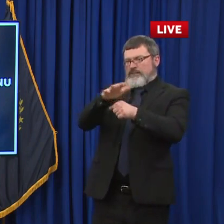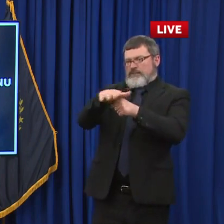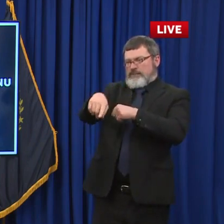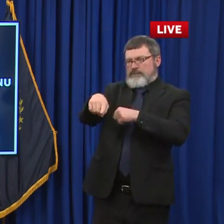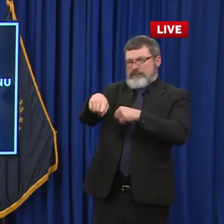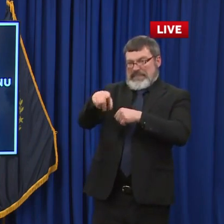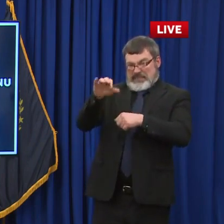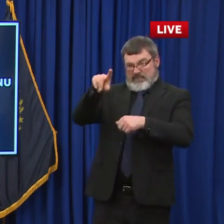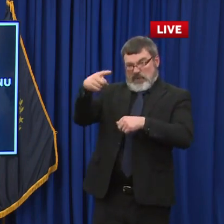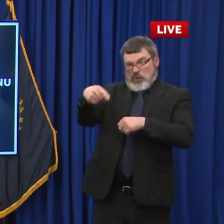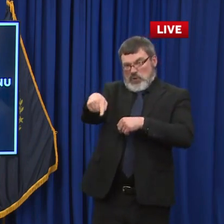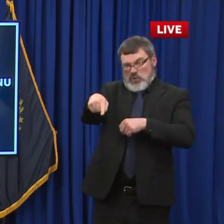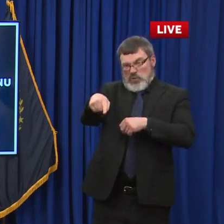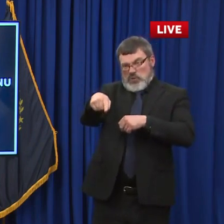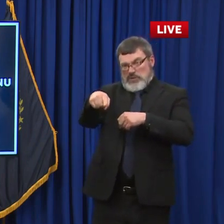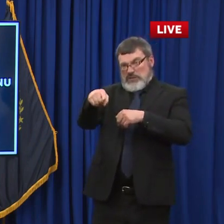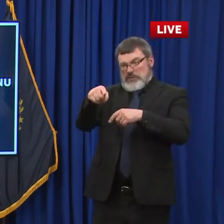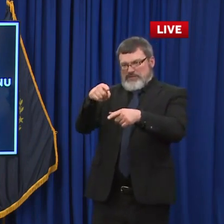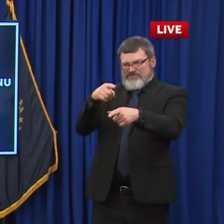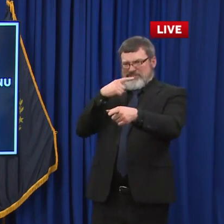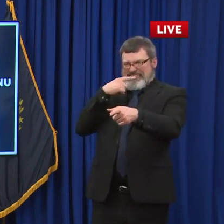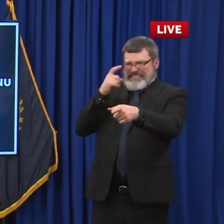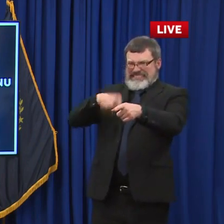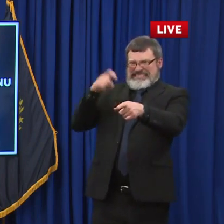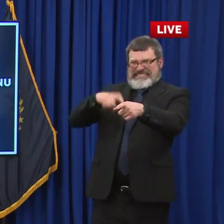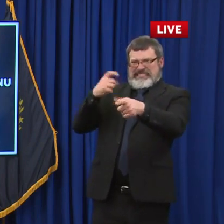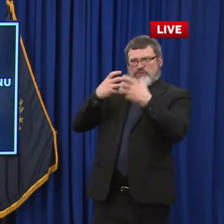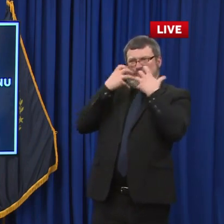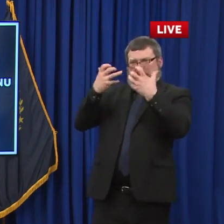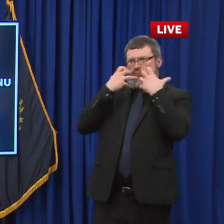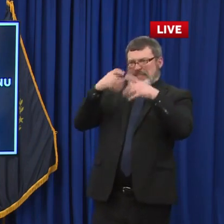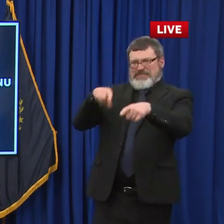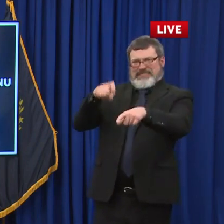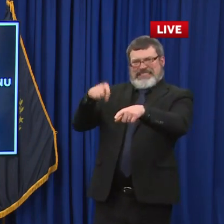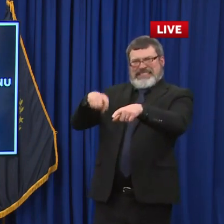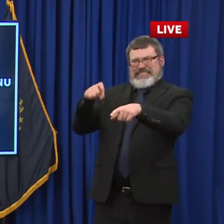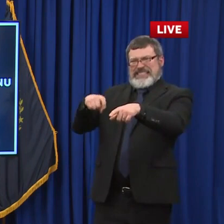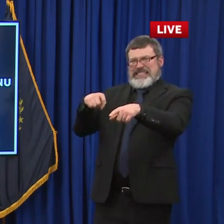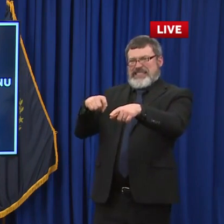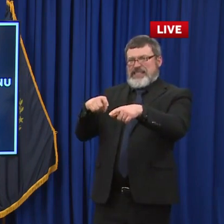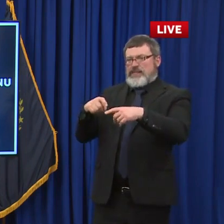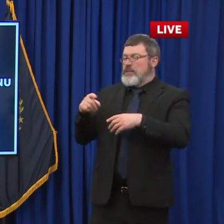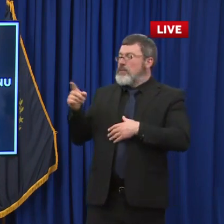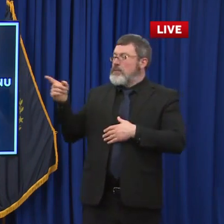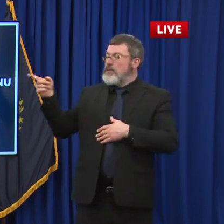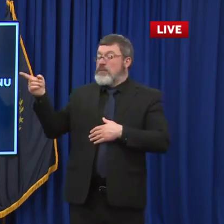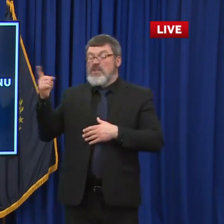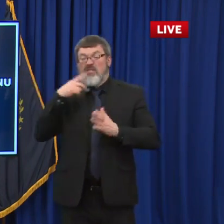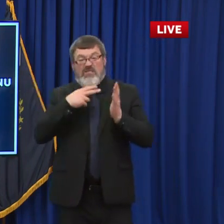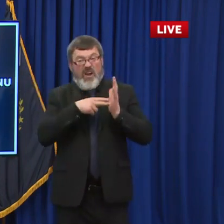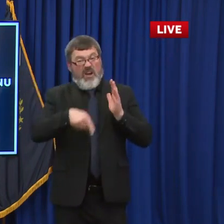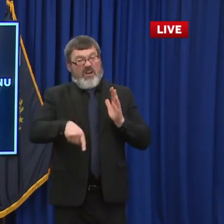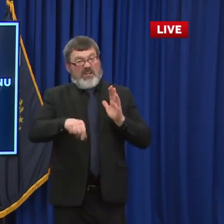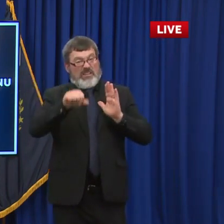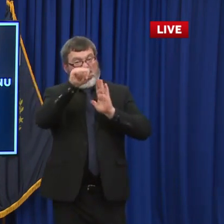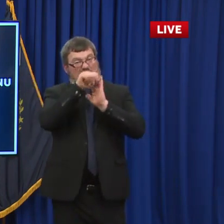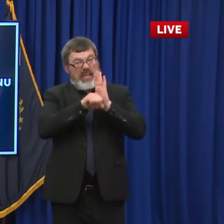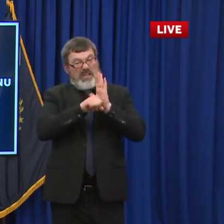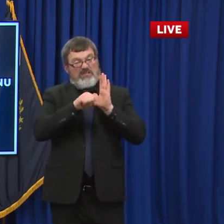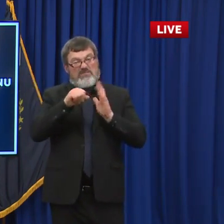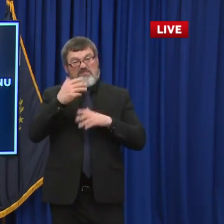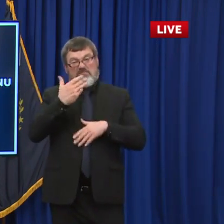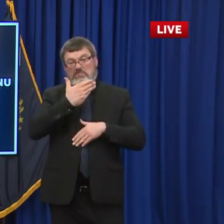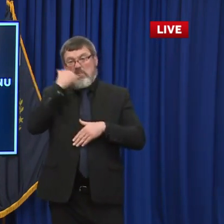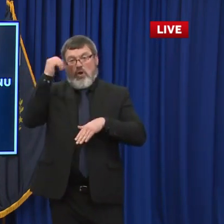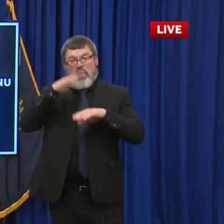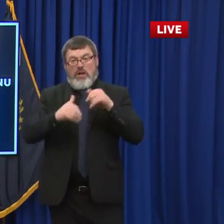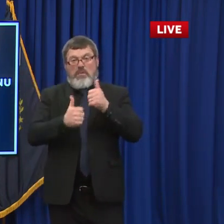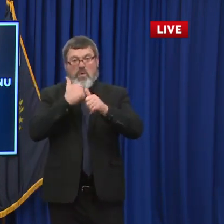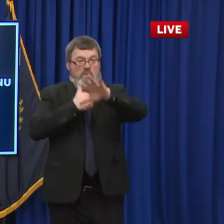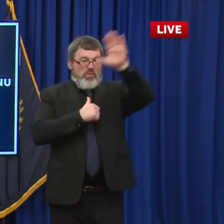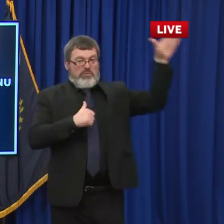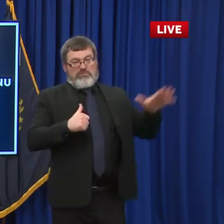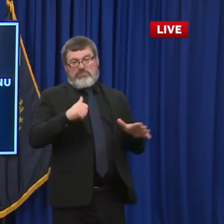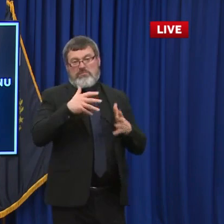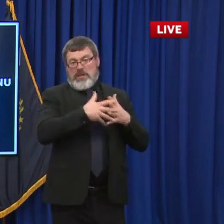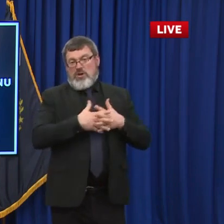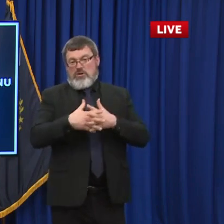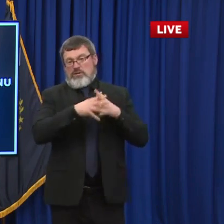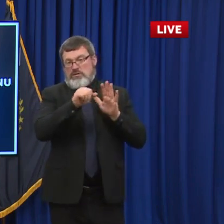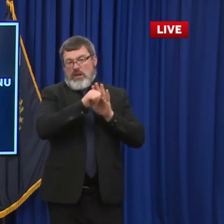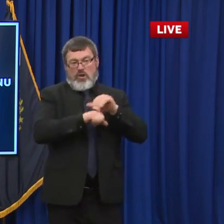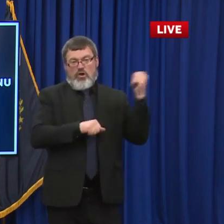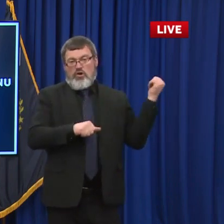COVID-19 AND WHETHER OR NOT THEY NEED THIS MONEY TO COME SURE SO THERE’S NO DOUBT THAT ECONOMICALLY NEW HAMPSHIRE’S BETTER OFF THAN MOST THE COUNTRY WITHOUT A DOUBT WE’VE I THINK